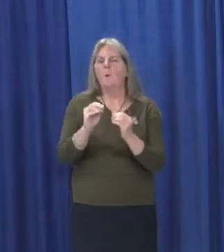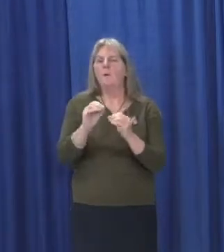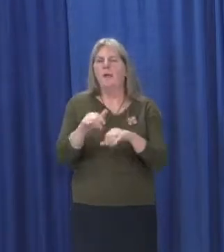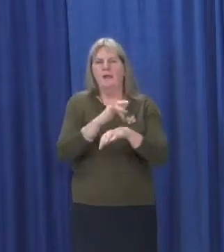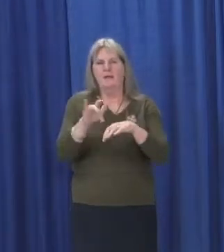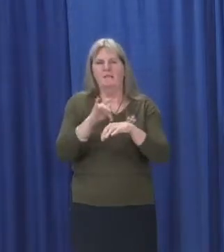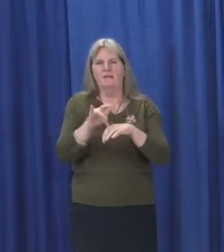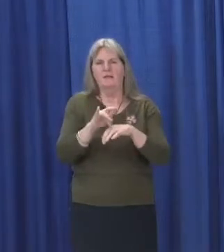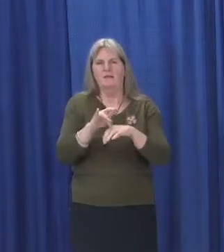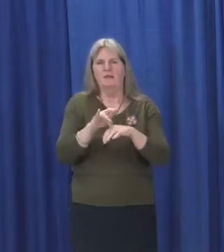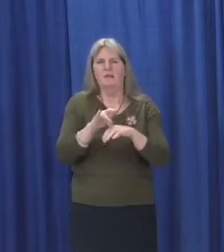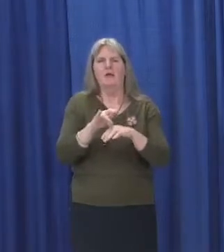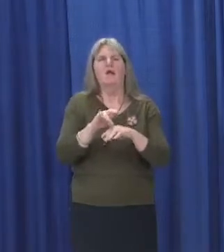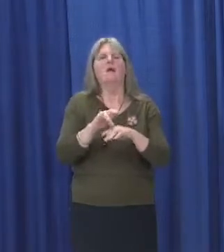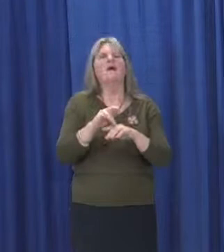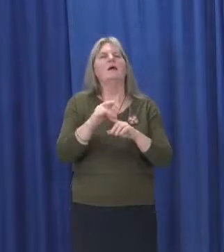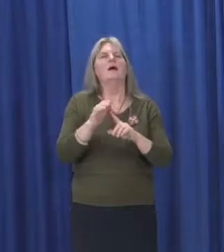venue capacity unless everyone